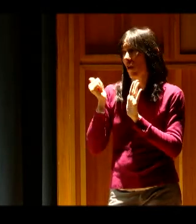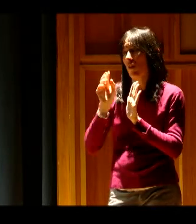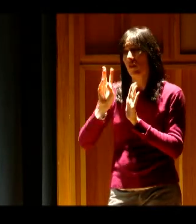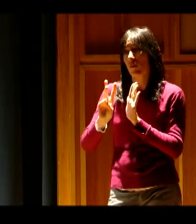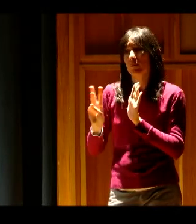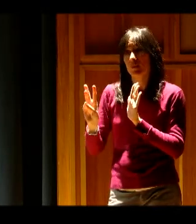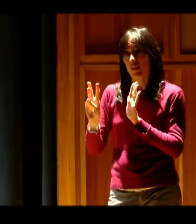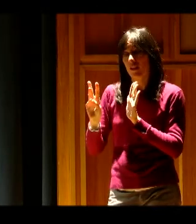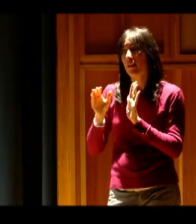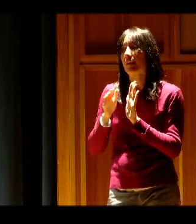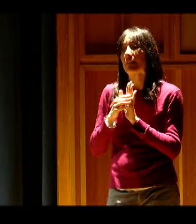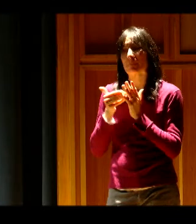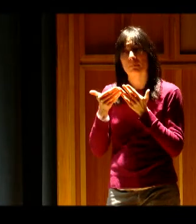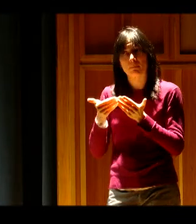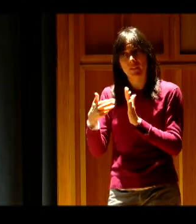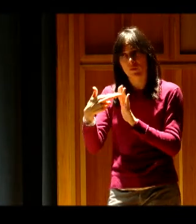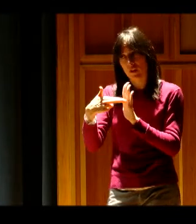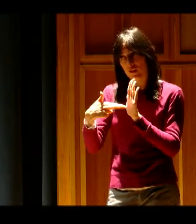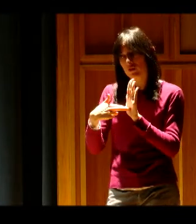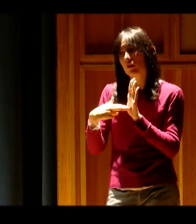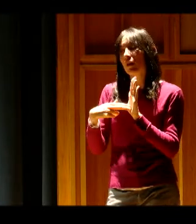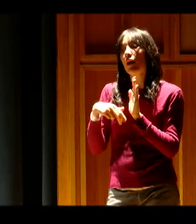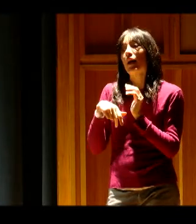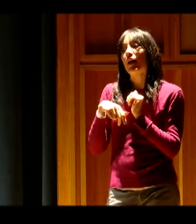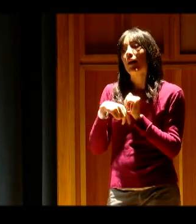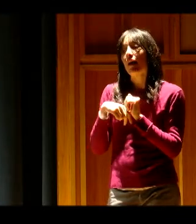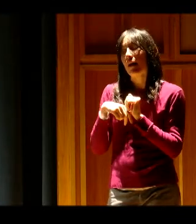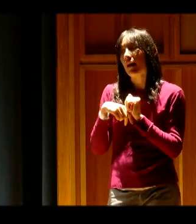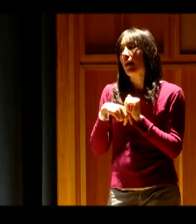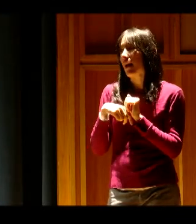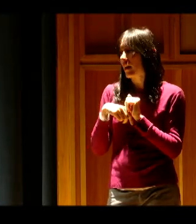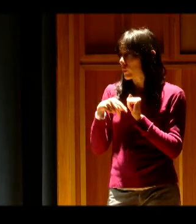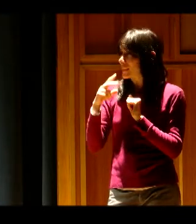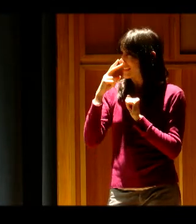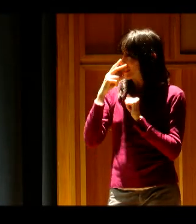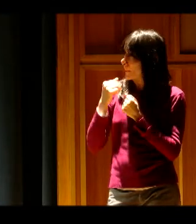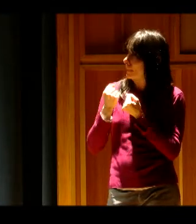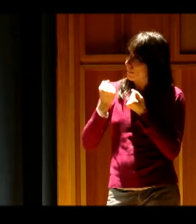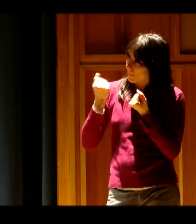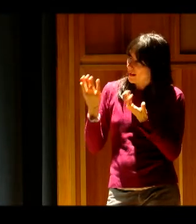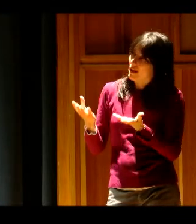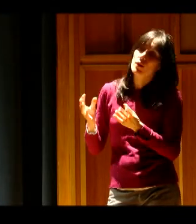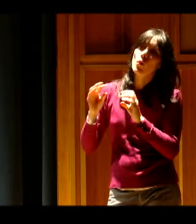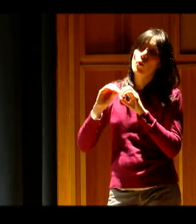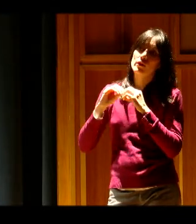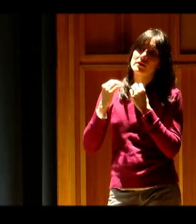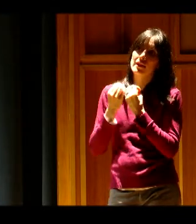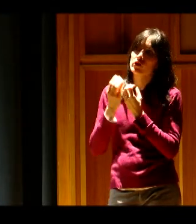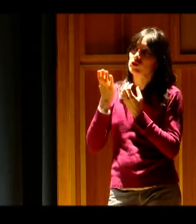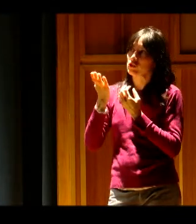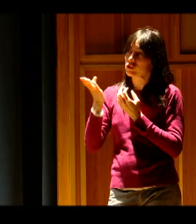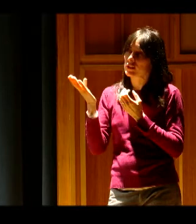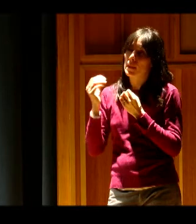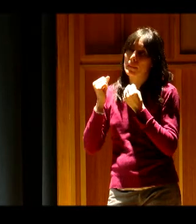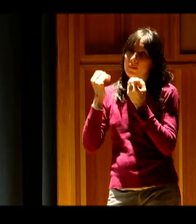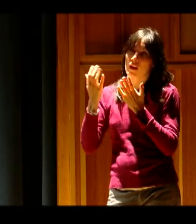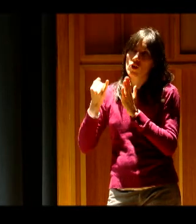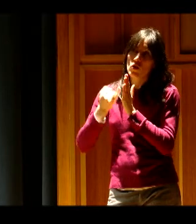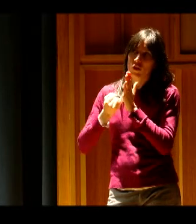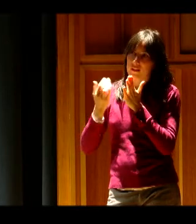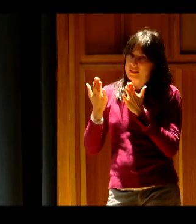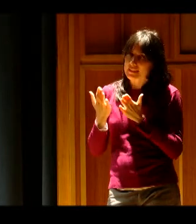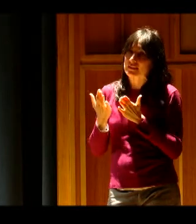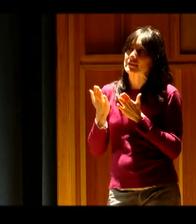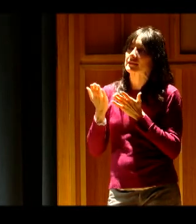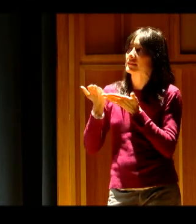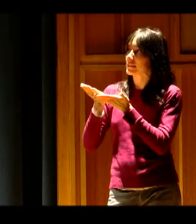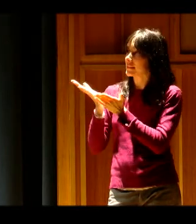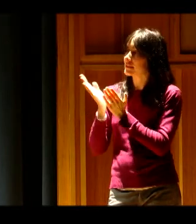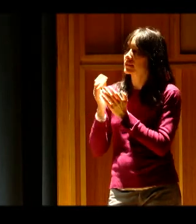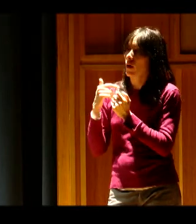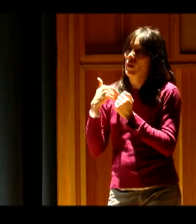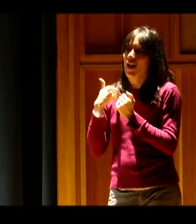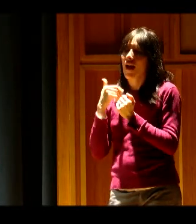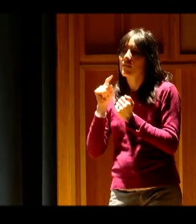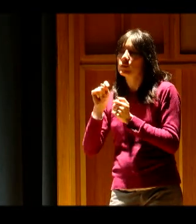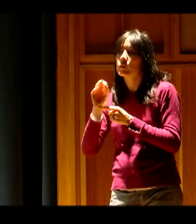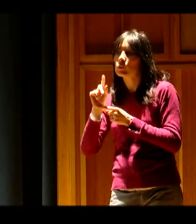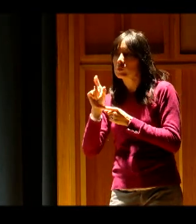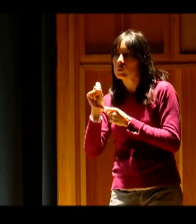And you will find that there are many other organizations and artists doing stuff and we've got a tool kit to support action.